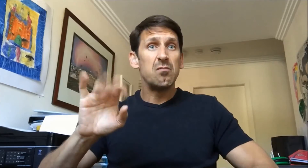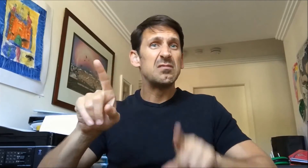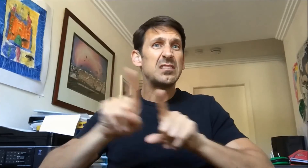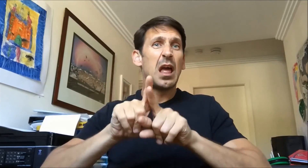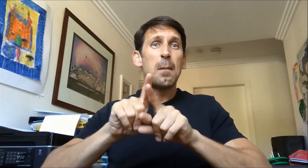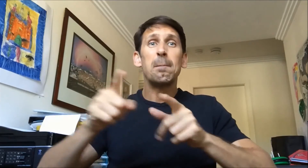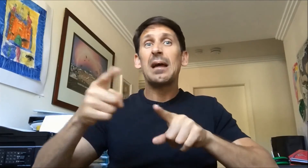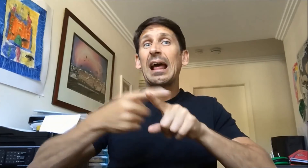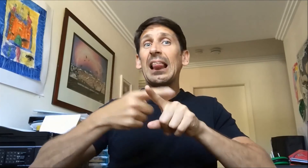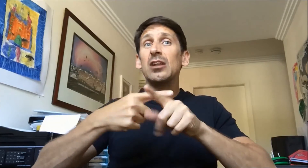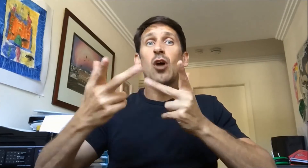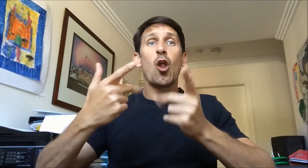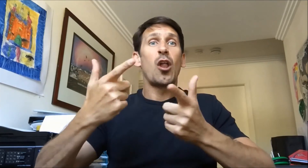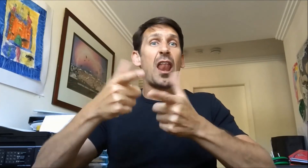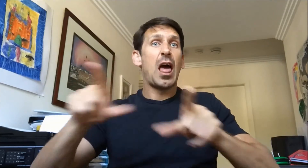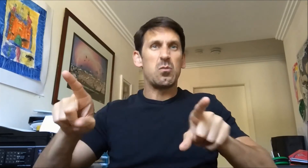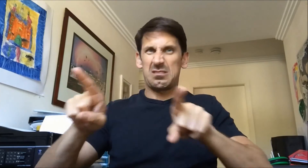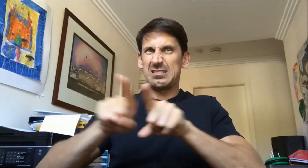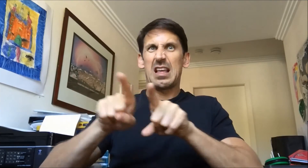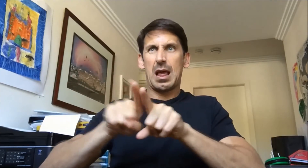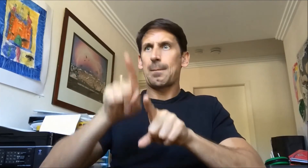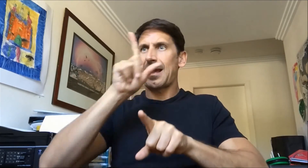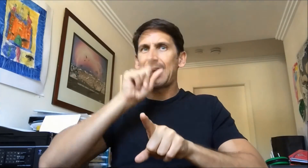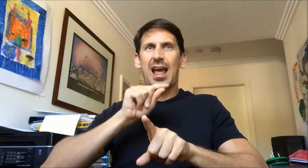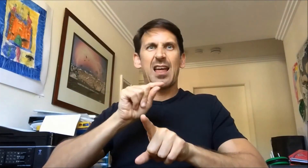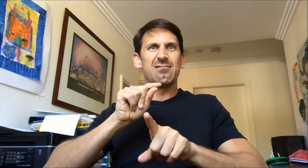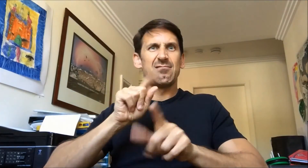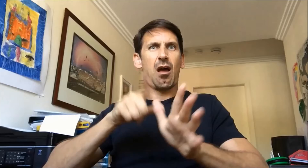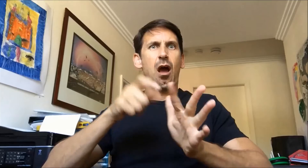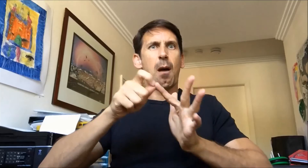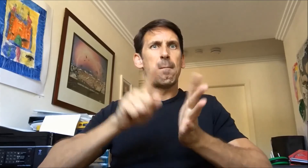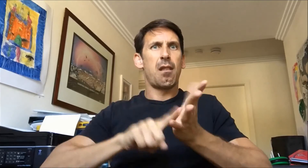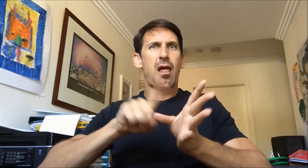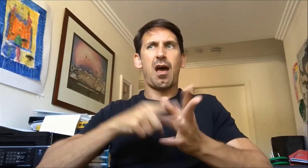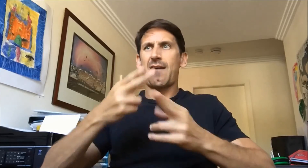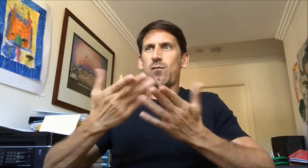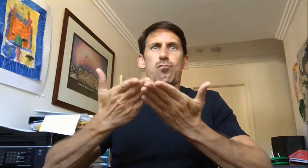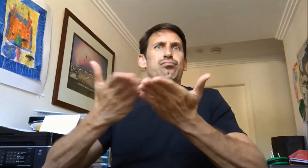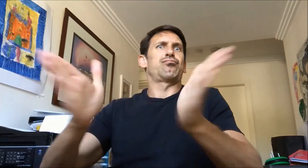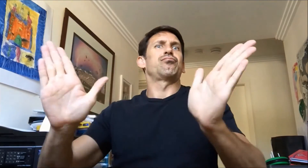or if they have English as a second language. Live captioning can be used by a very broad group of people.